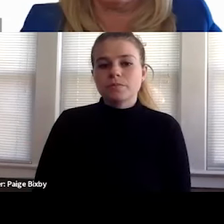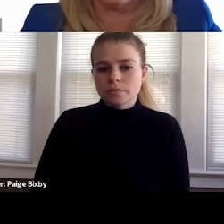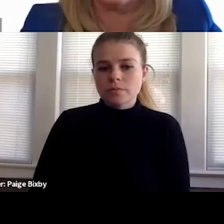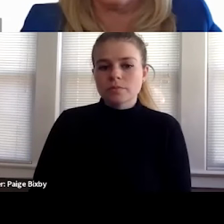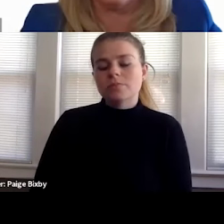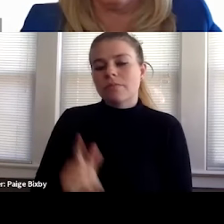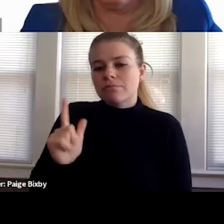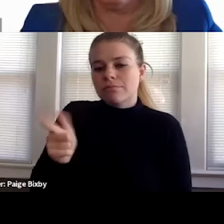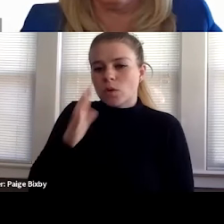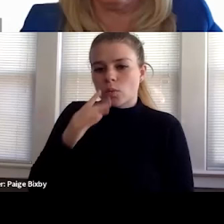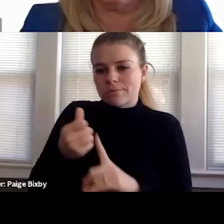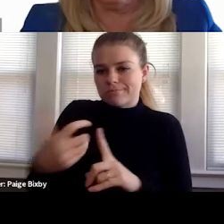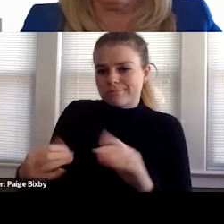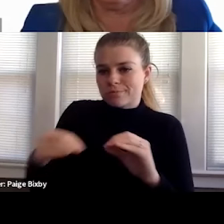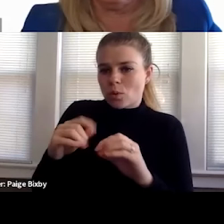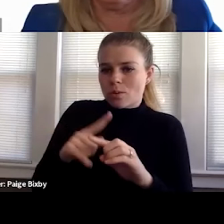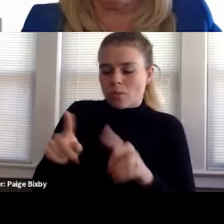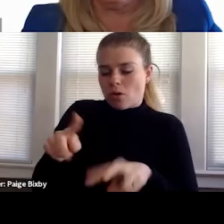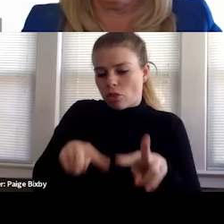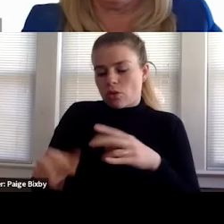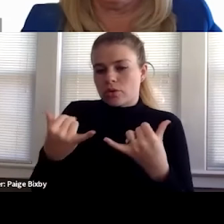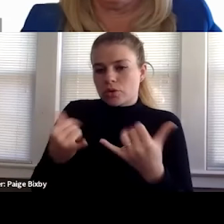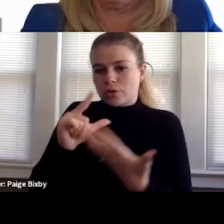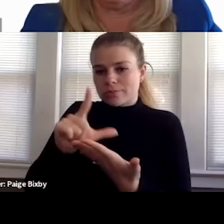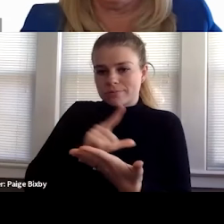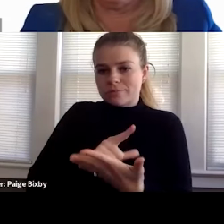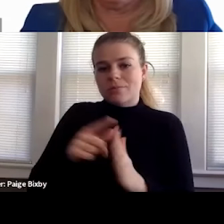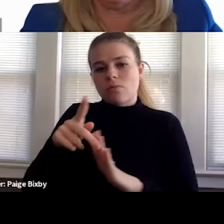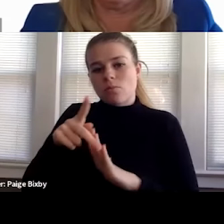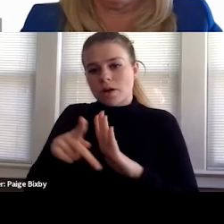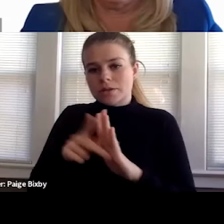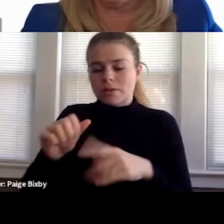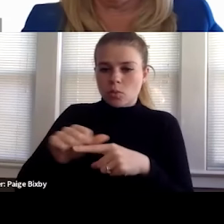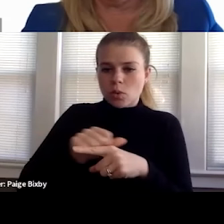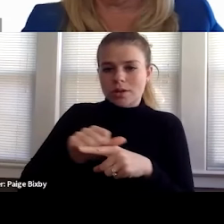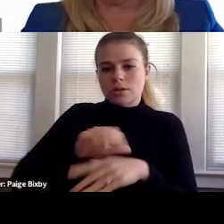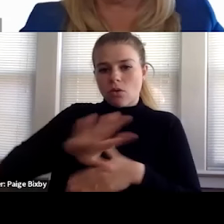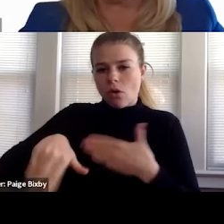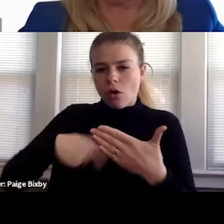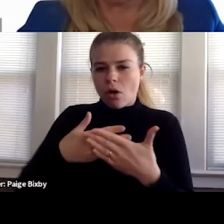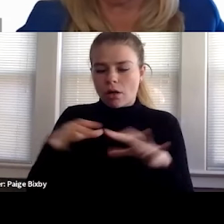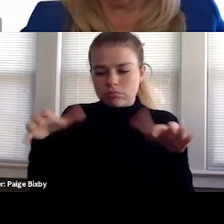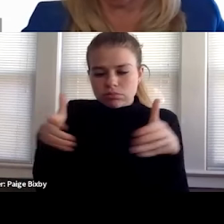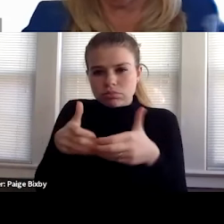but looking at current legislation, policies, practices, all coming together with the best interest of families